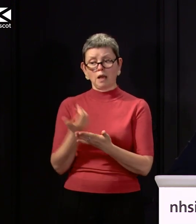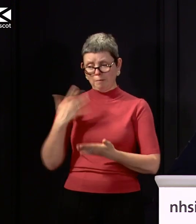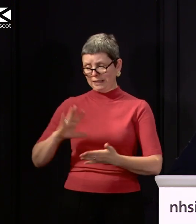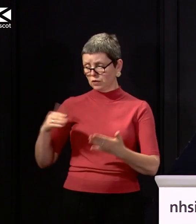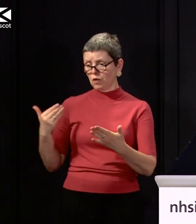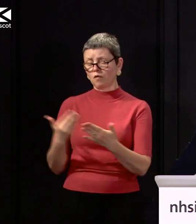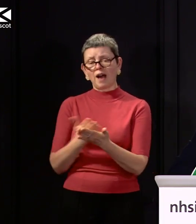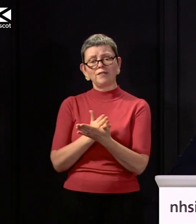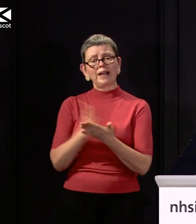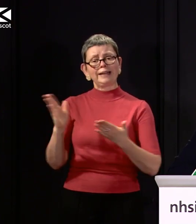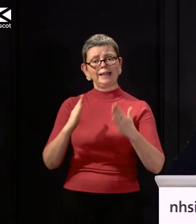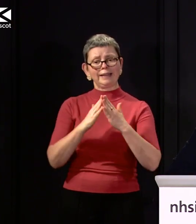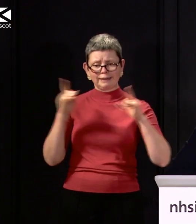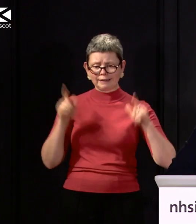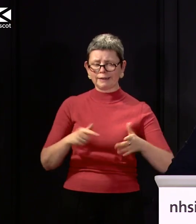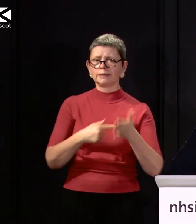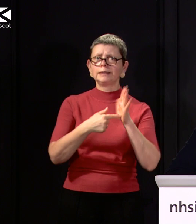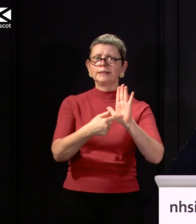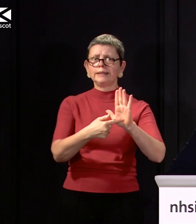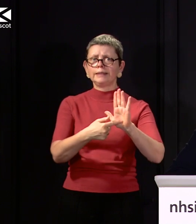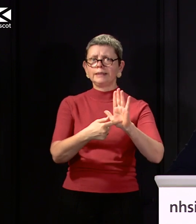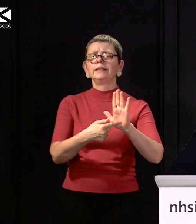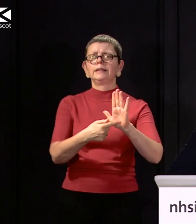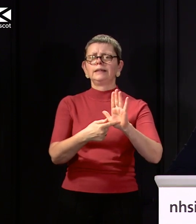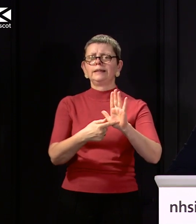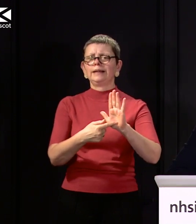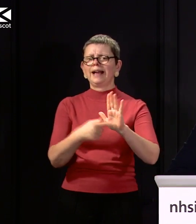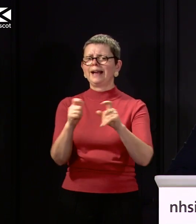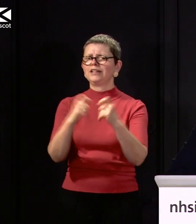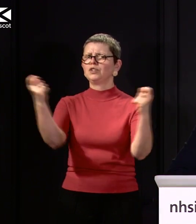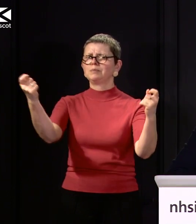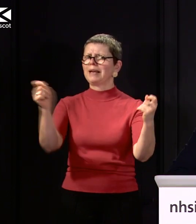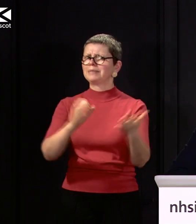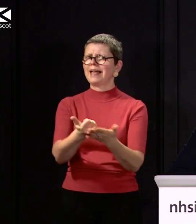the guidance. So i was pleased to hear the UK Government clarify that yesterday and I